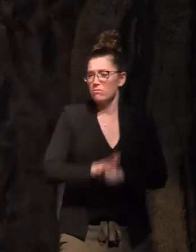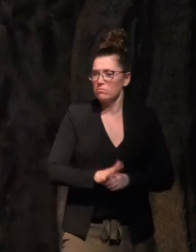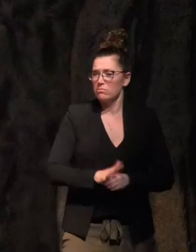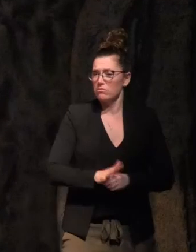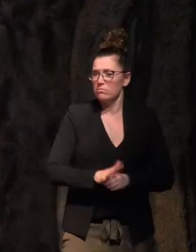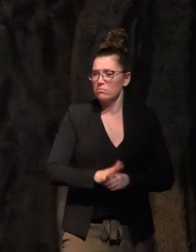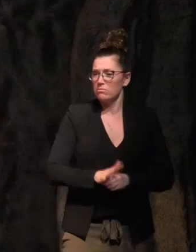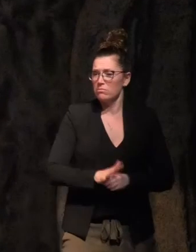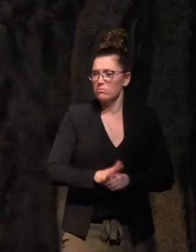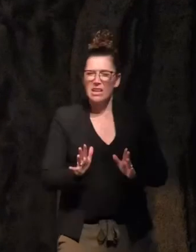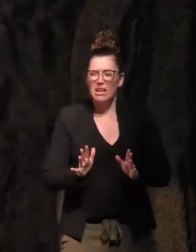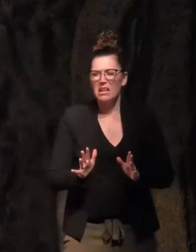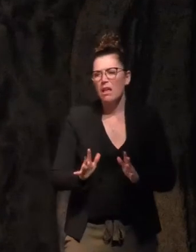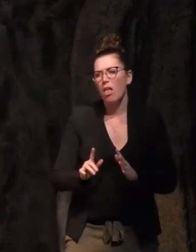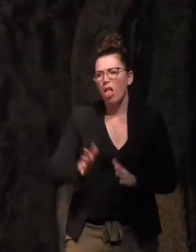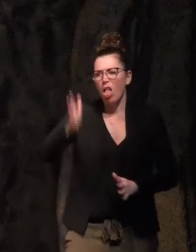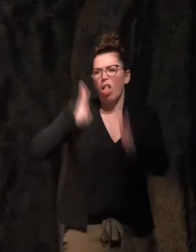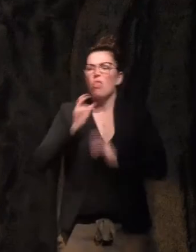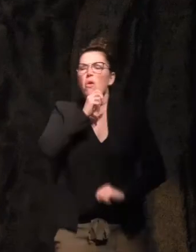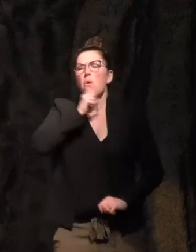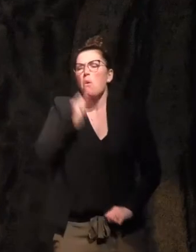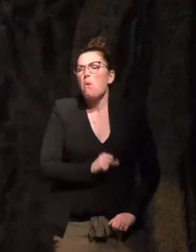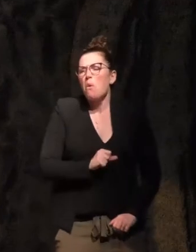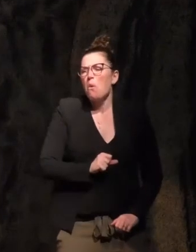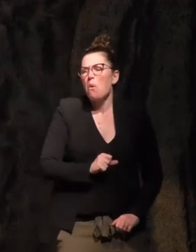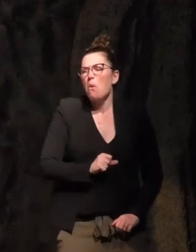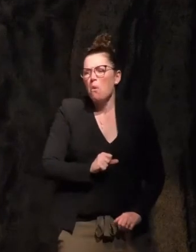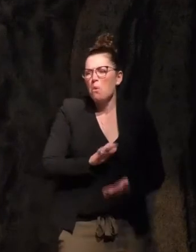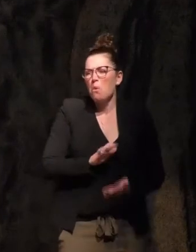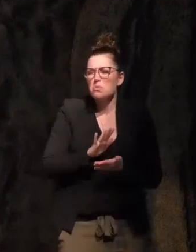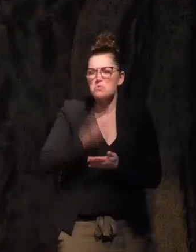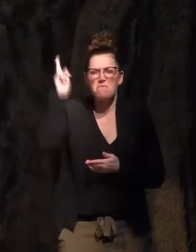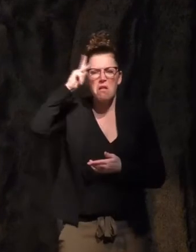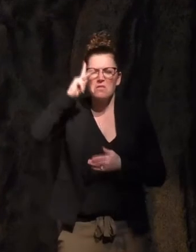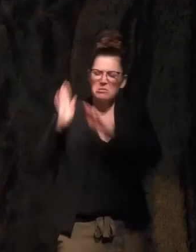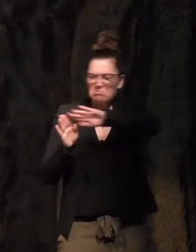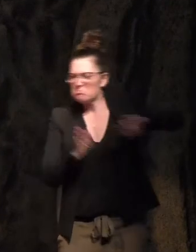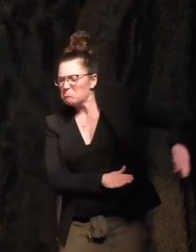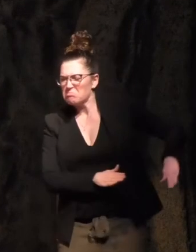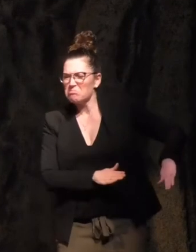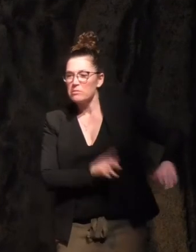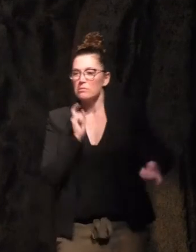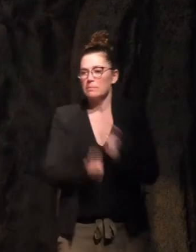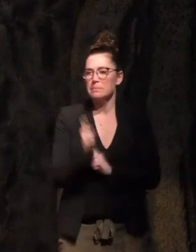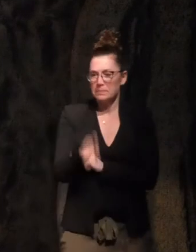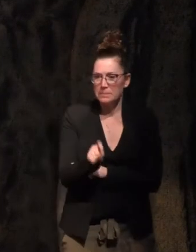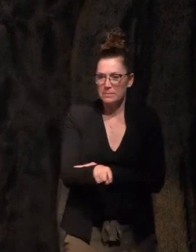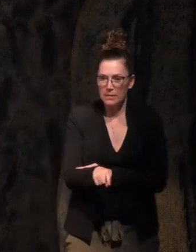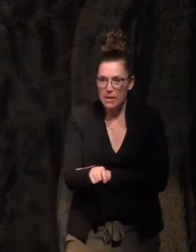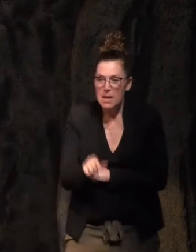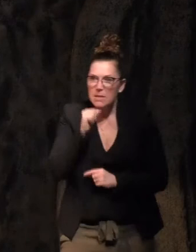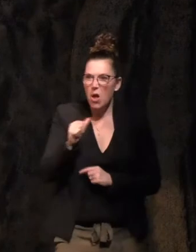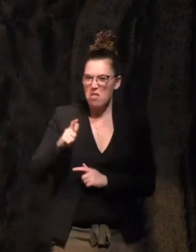and not behave like profit-driven corporations. With secrets, like Smaug guarding his pile of treasure underneath Lonely Mountain.